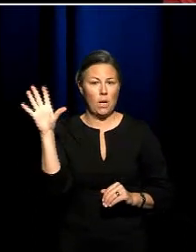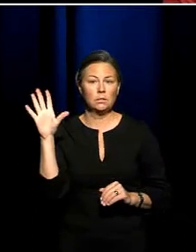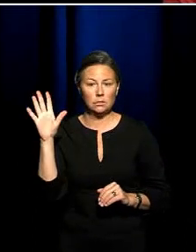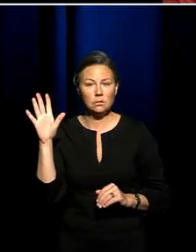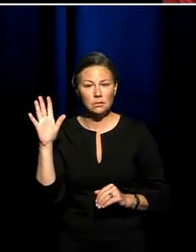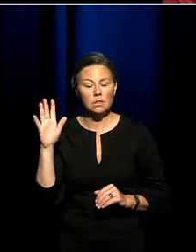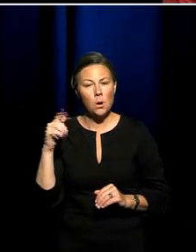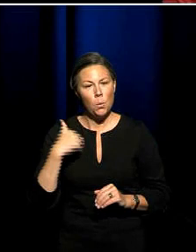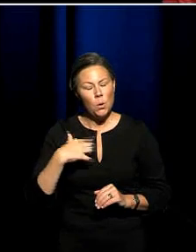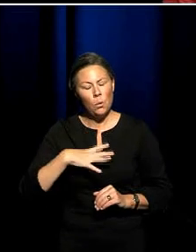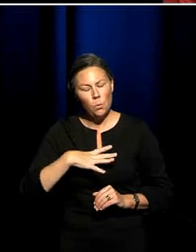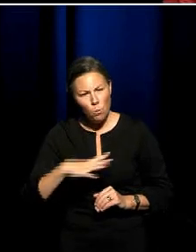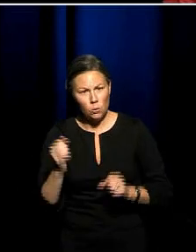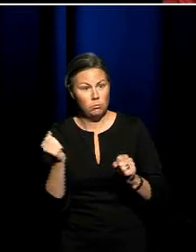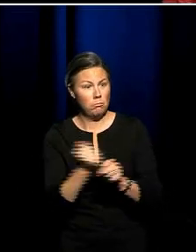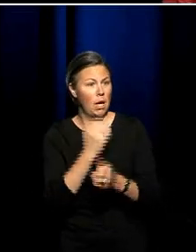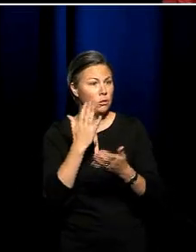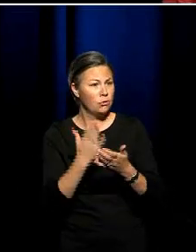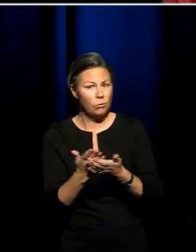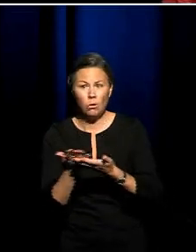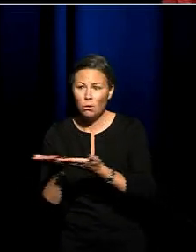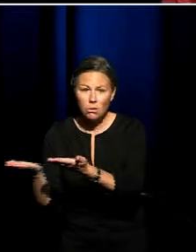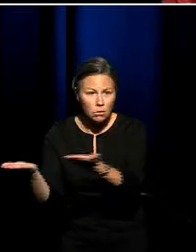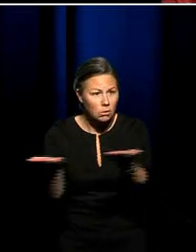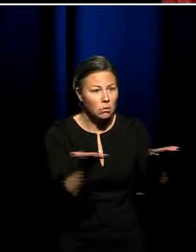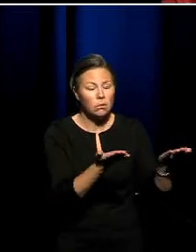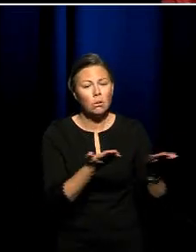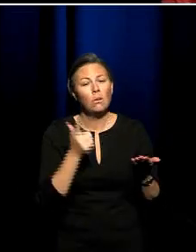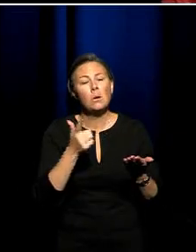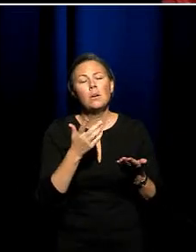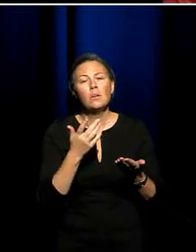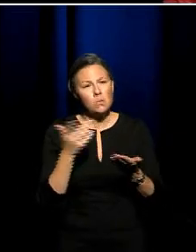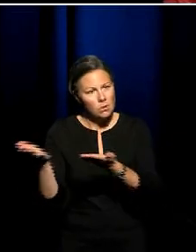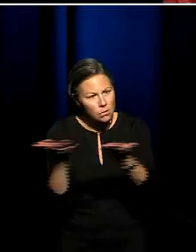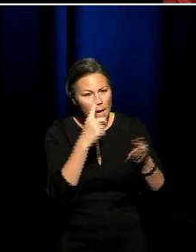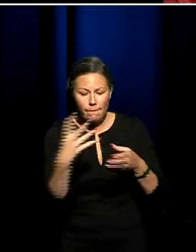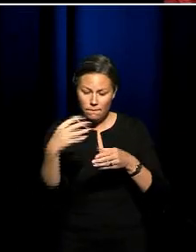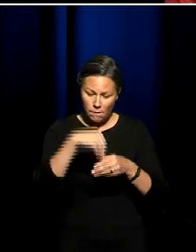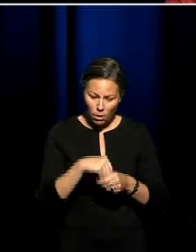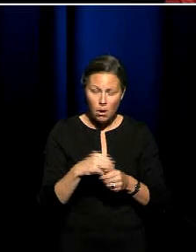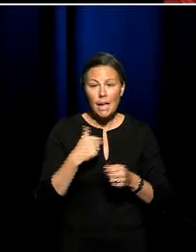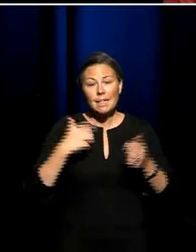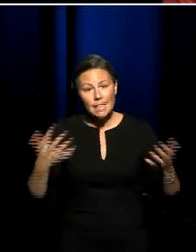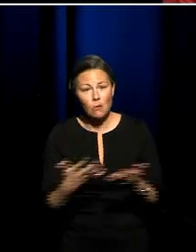to ensure that unheard voices are finally heard. The second point I want to